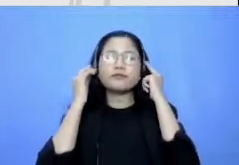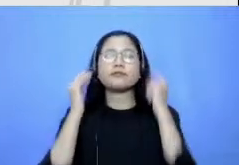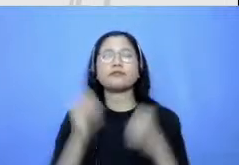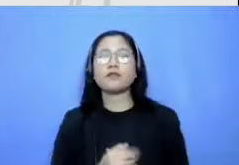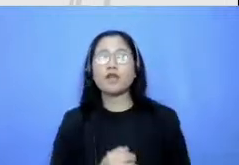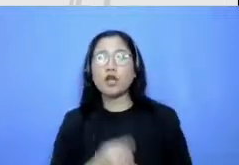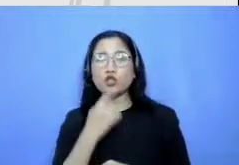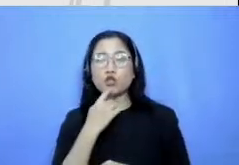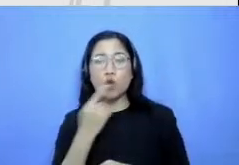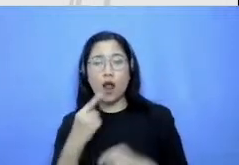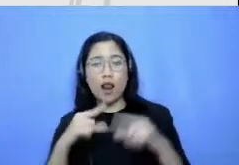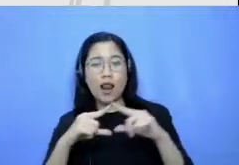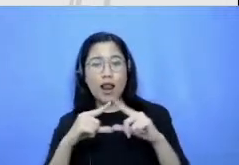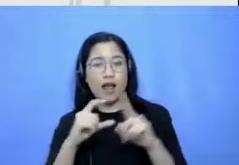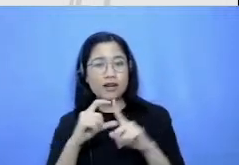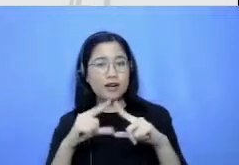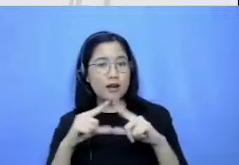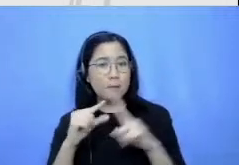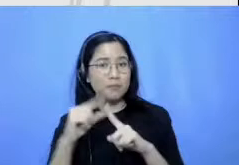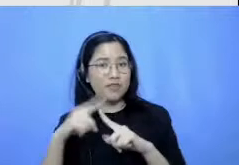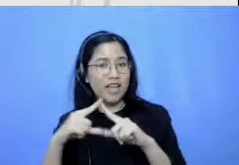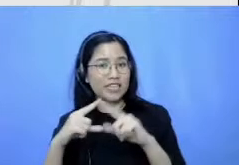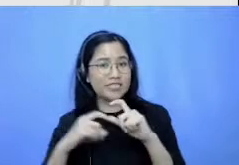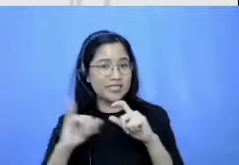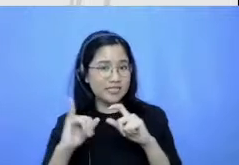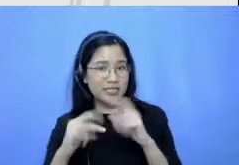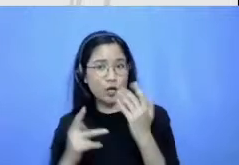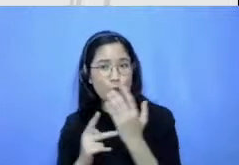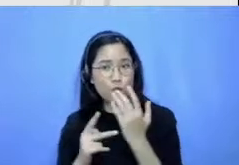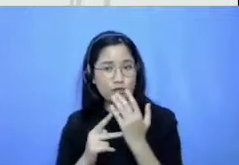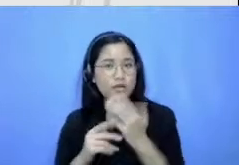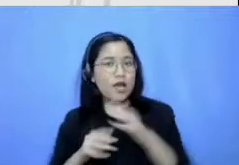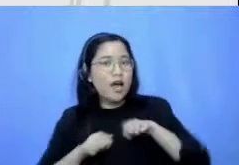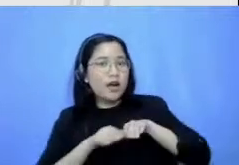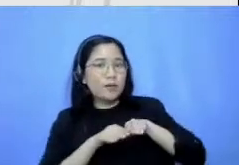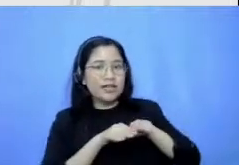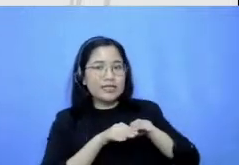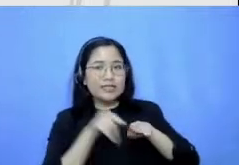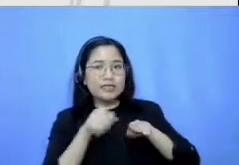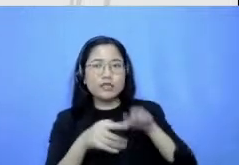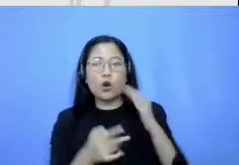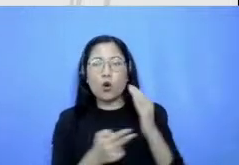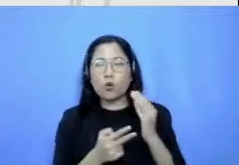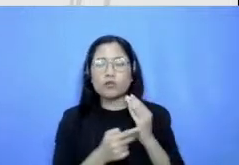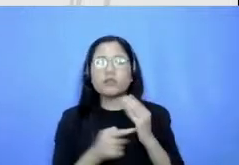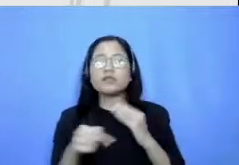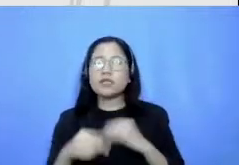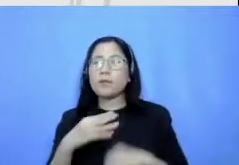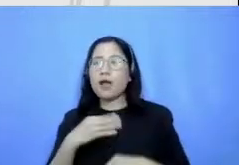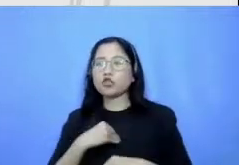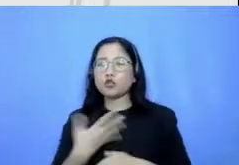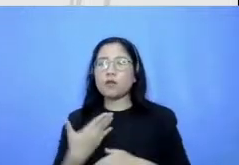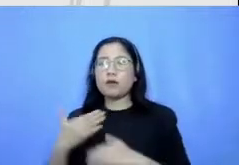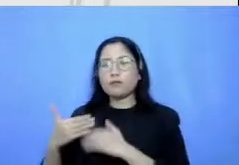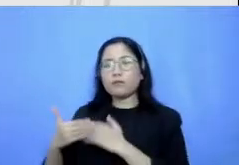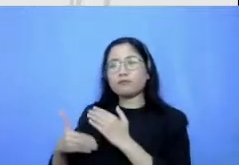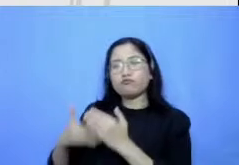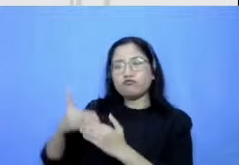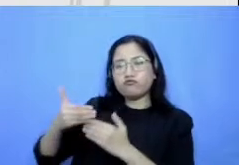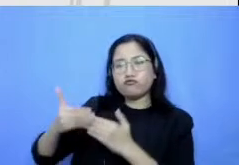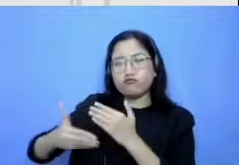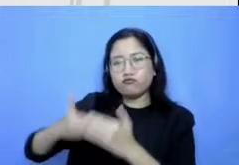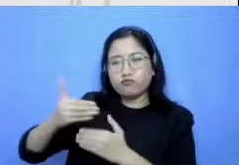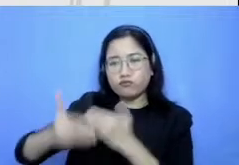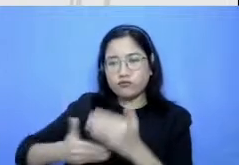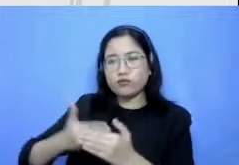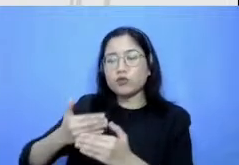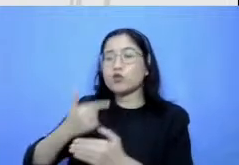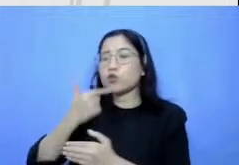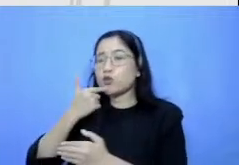our technology is talking about travel, if we are going to talk about learning journey, walking better